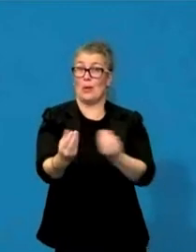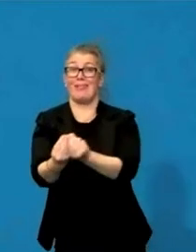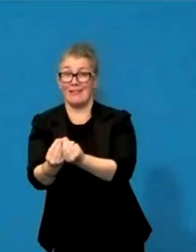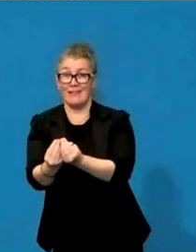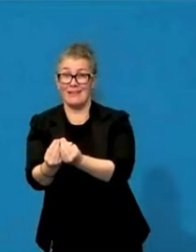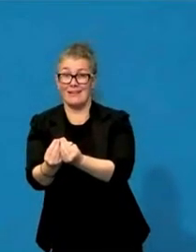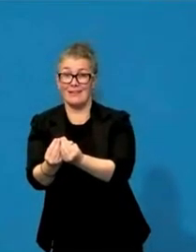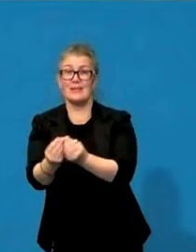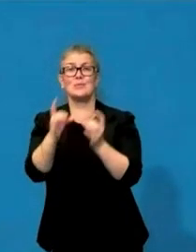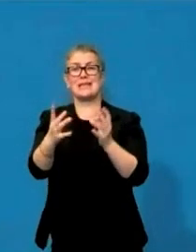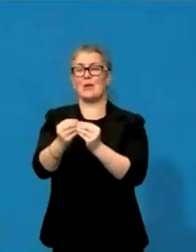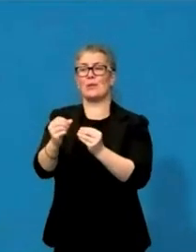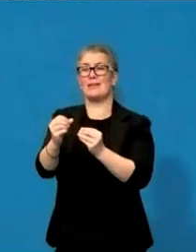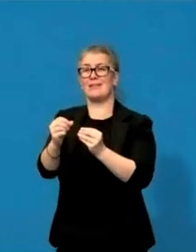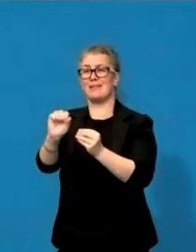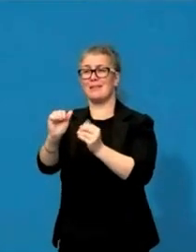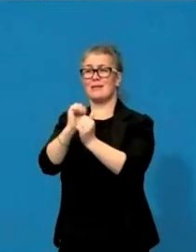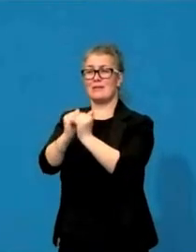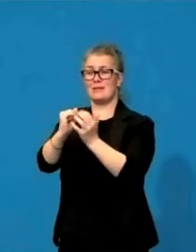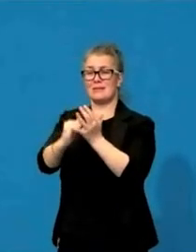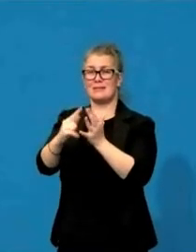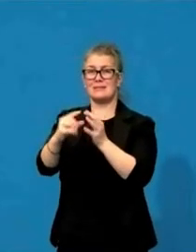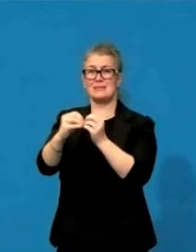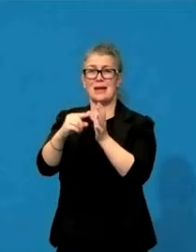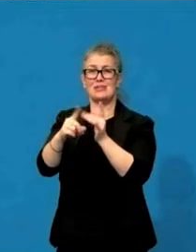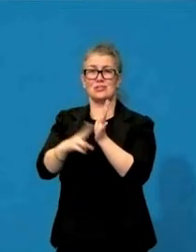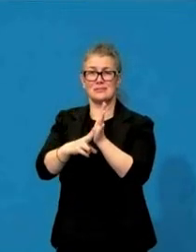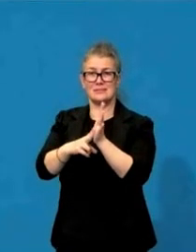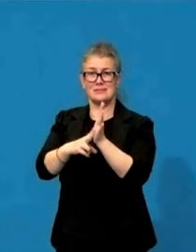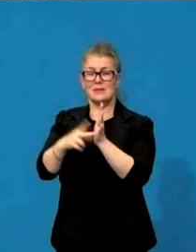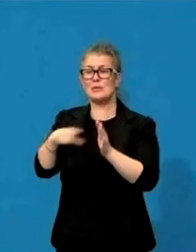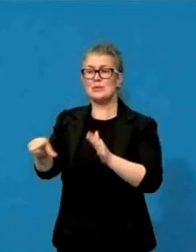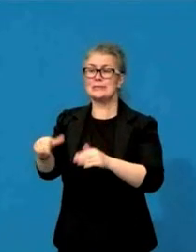really - because Sebastian was getting into major problems with the law here in Fitzroy,